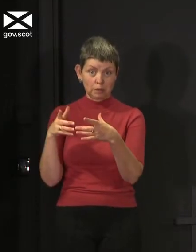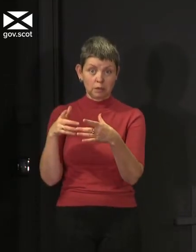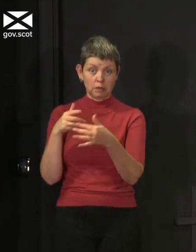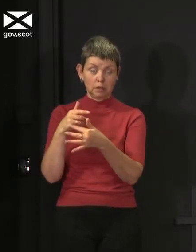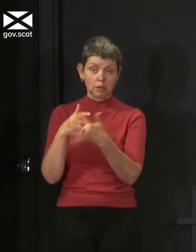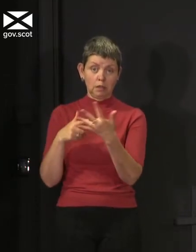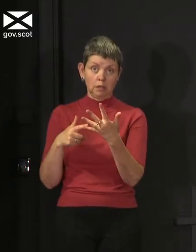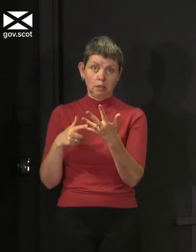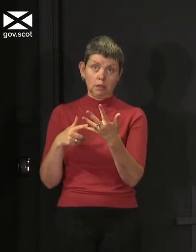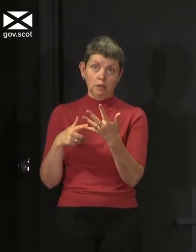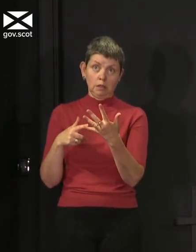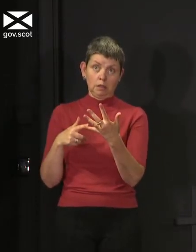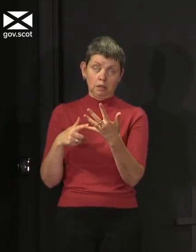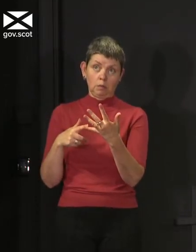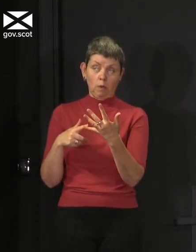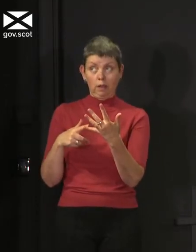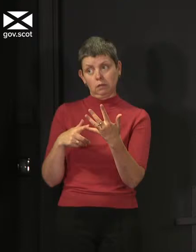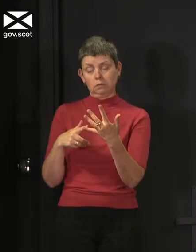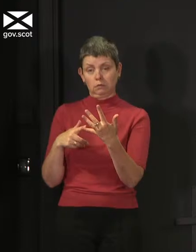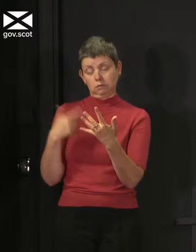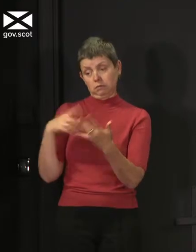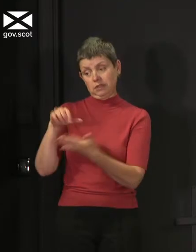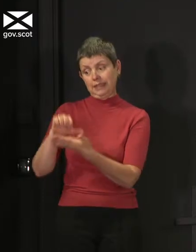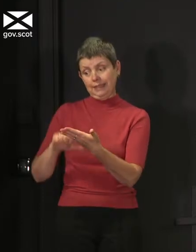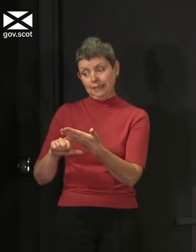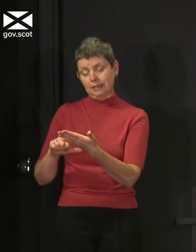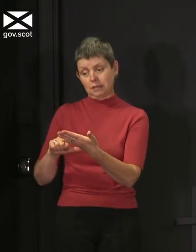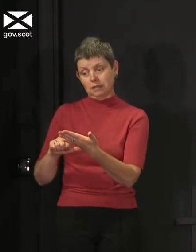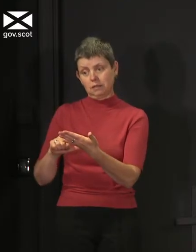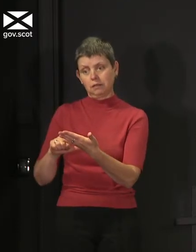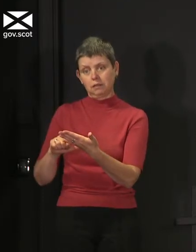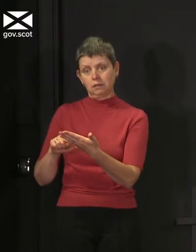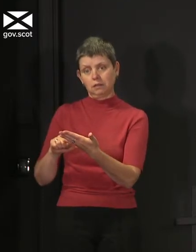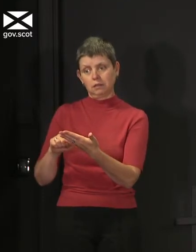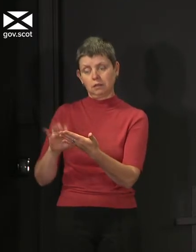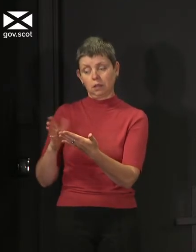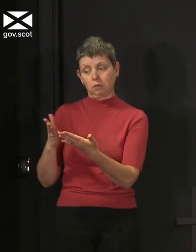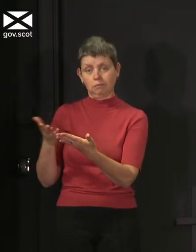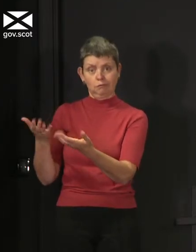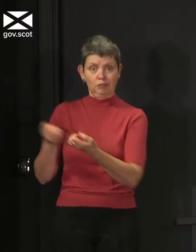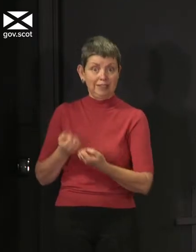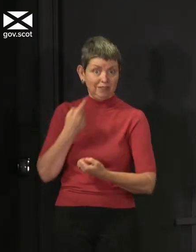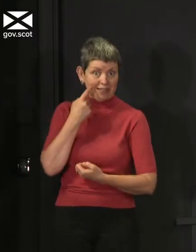was true of the list the low - the medium risk group we saw yesterday. There were some